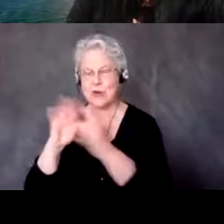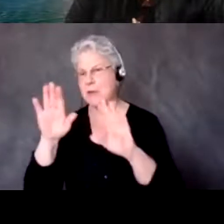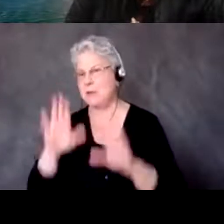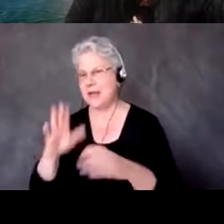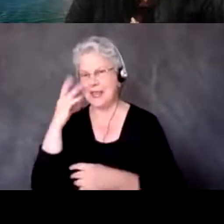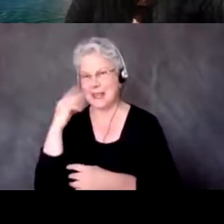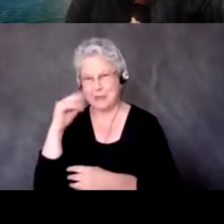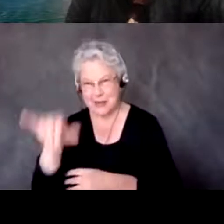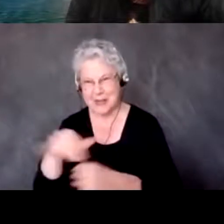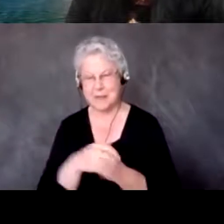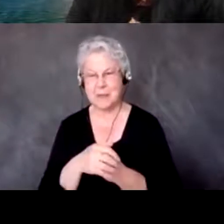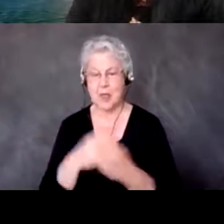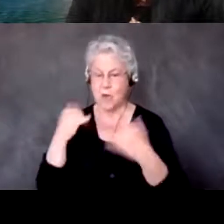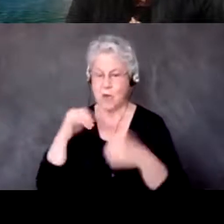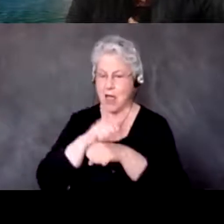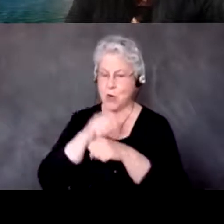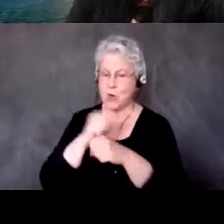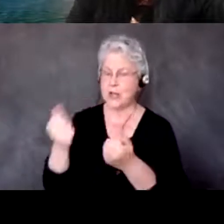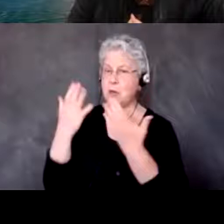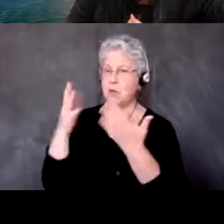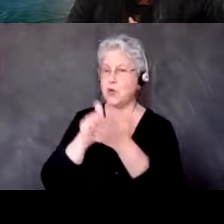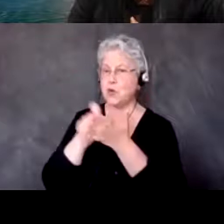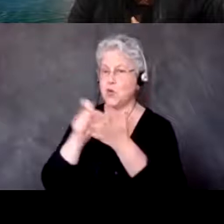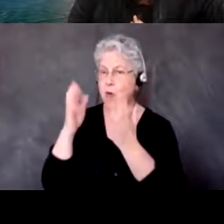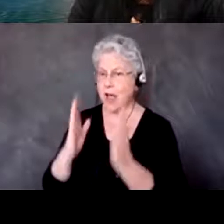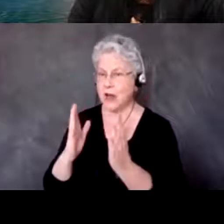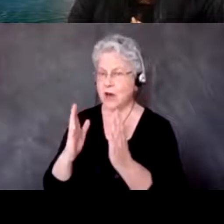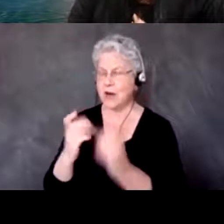I’m currently employed as a proposal writer and more recently, for the last three years as the